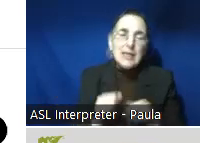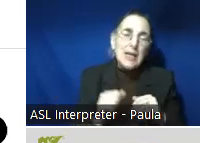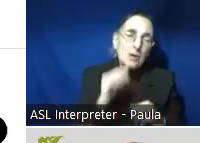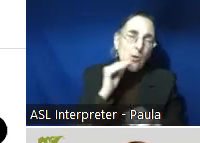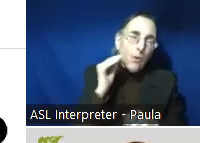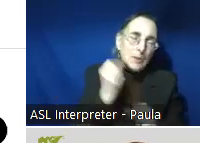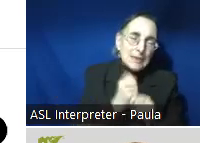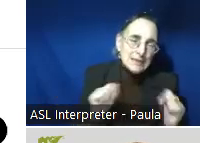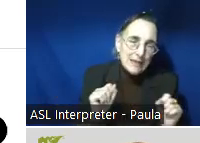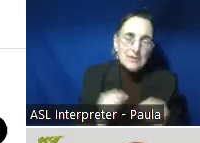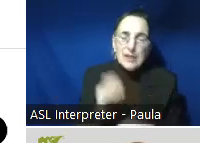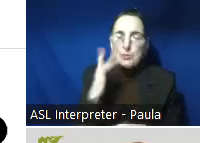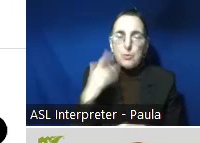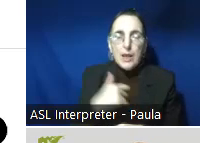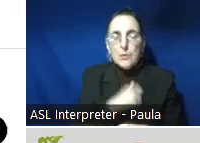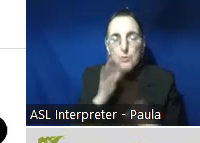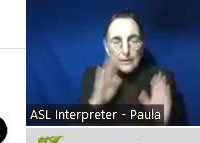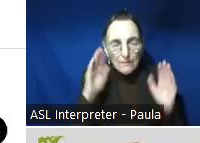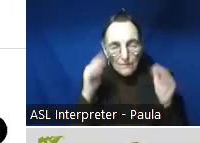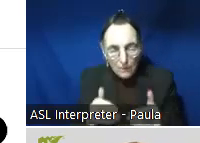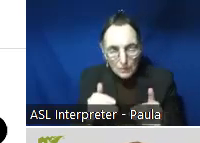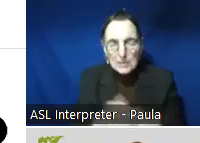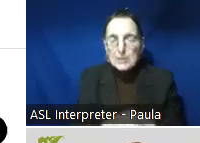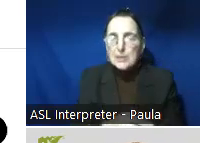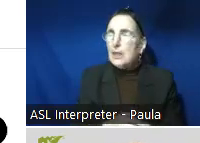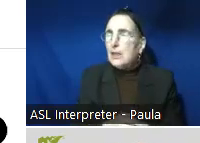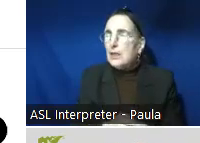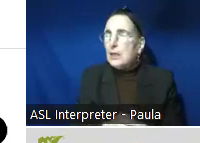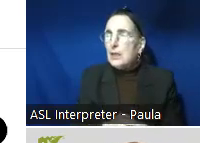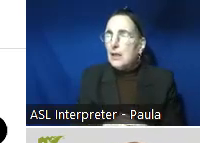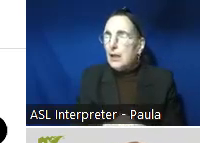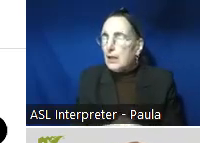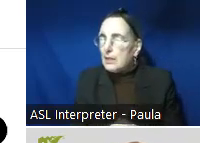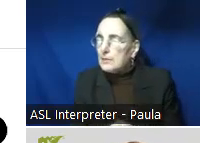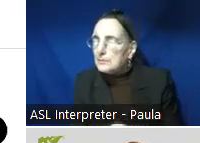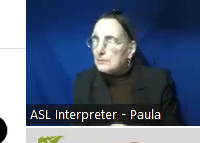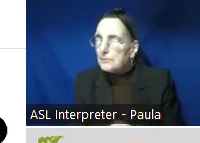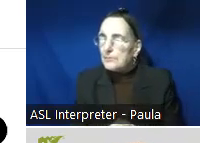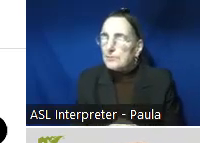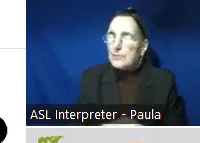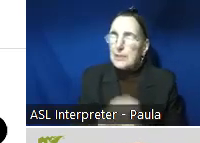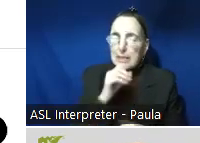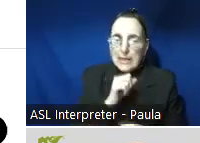and it is why we focus a lot on trip and fall prevention, aging-in-place, and